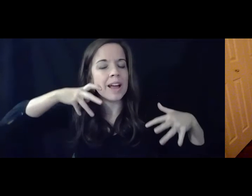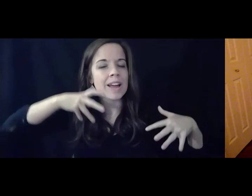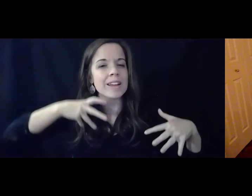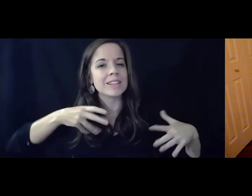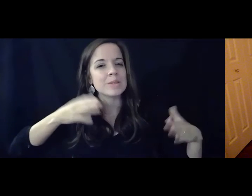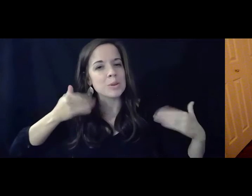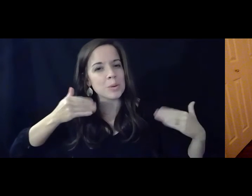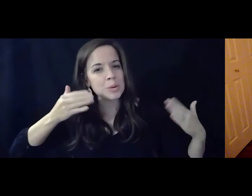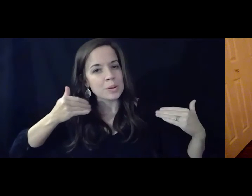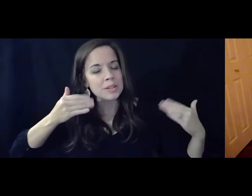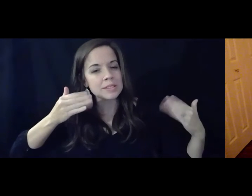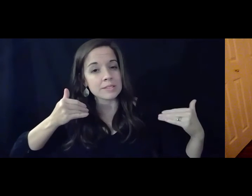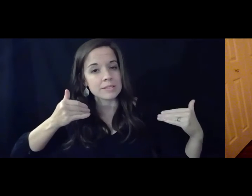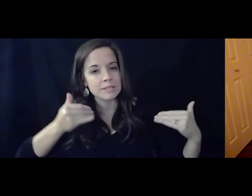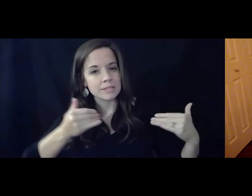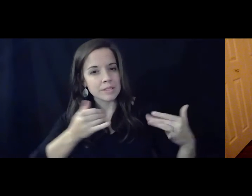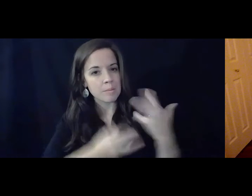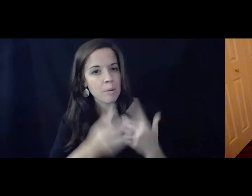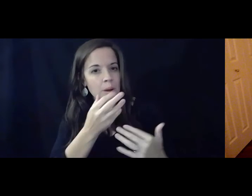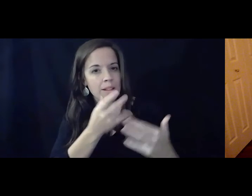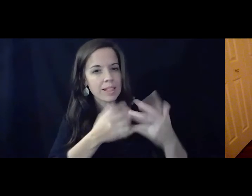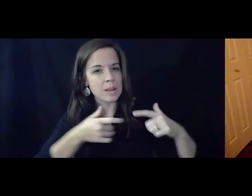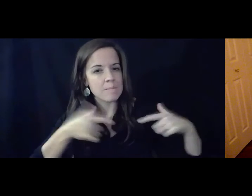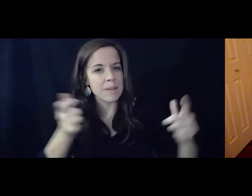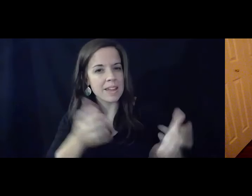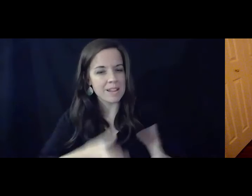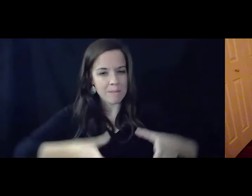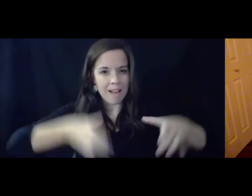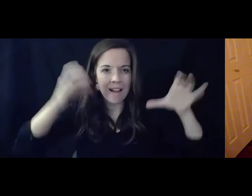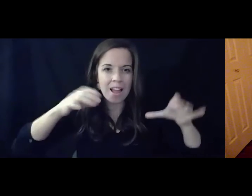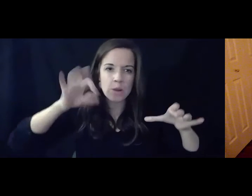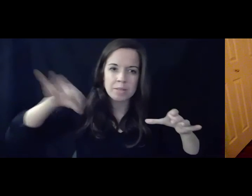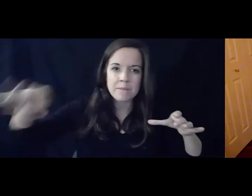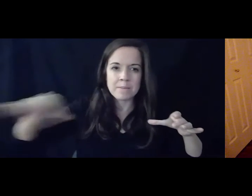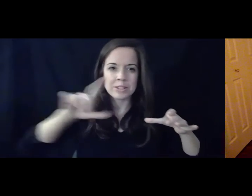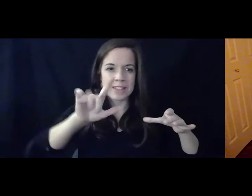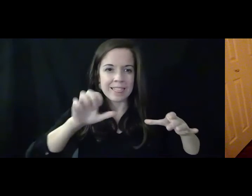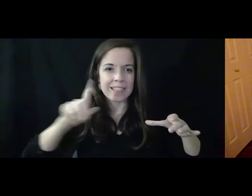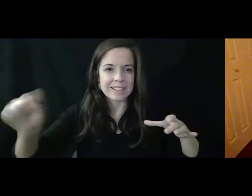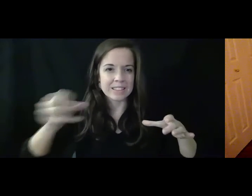Boil it in a big pot with peppers and leeks and minari leaves. Eat it cross-legged